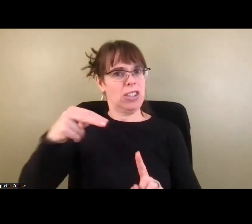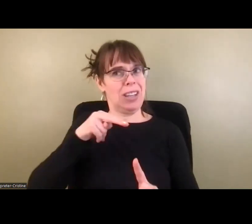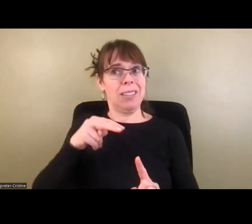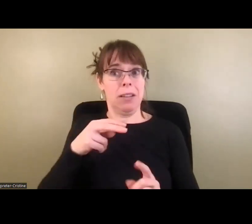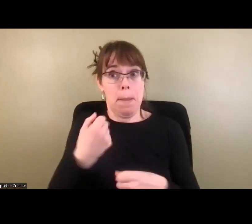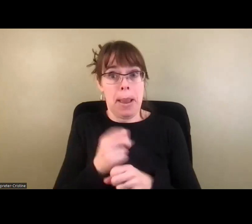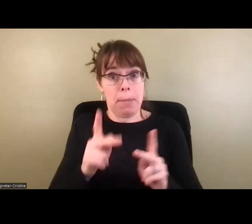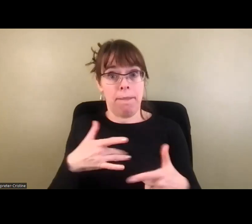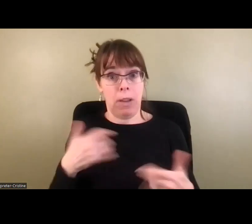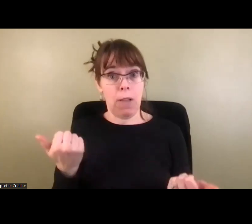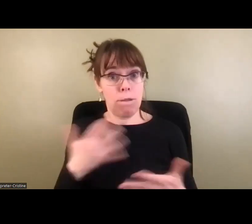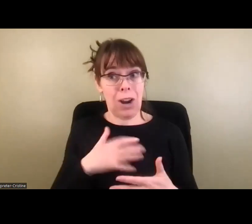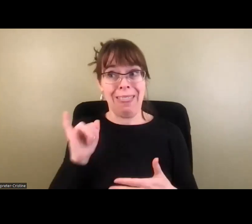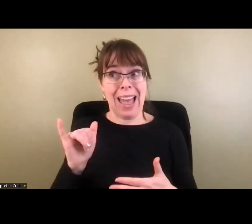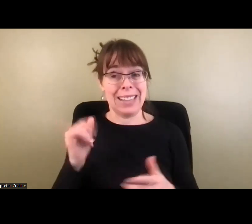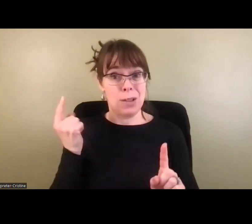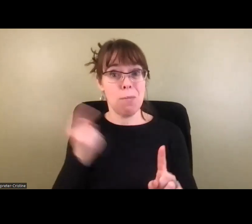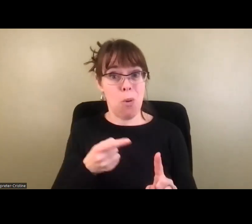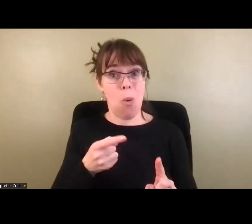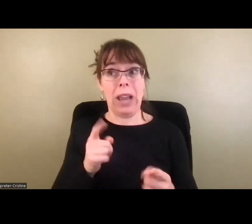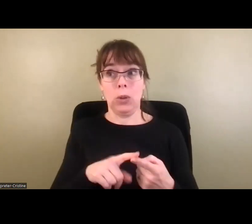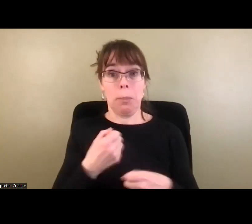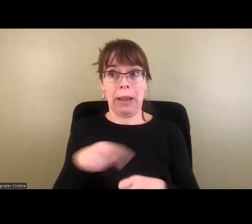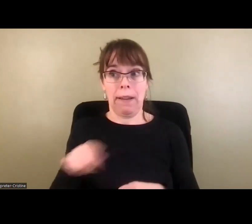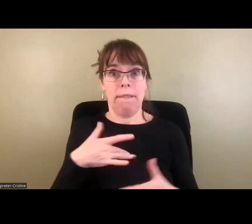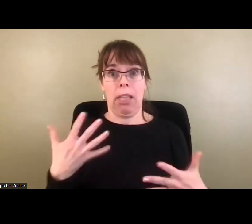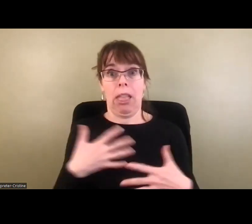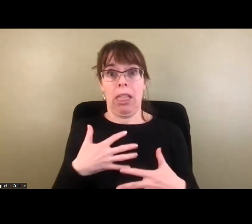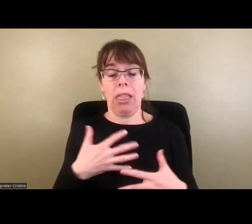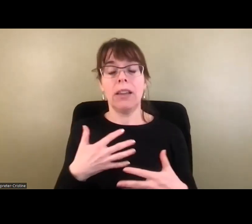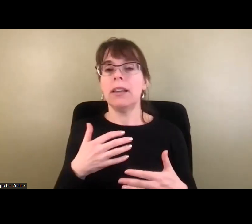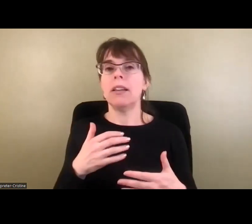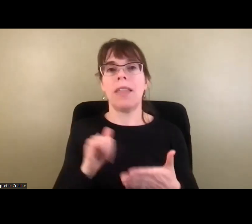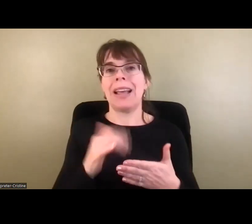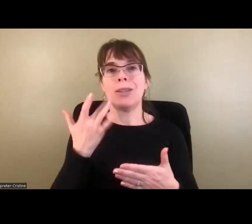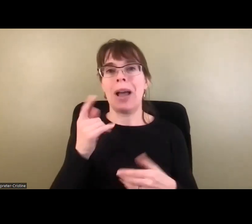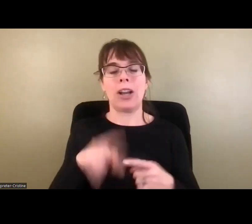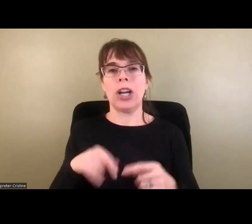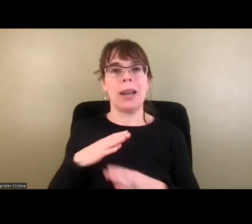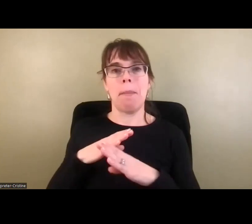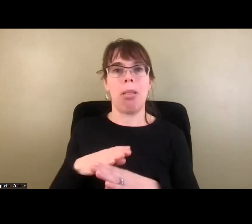that is its entire point. It is. That's why it was not able to be blocked by the lower courts,